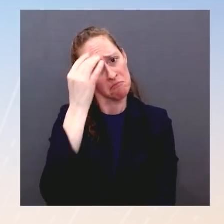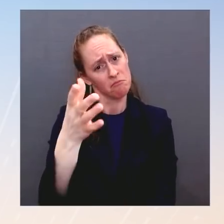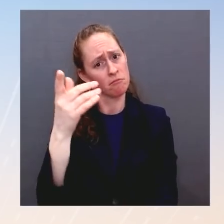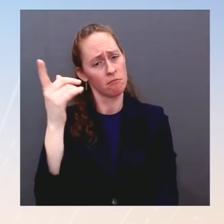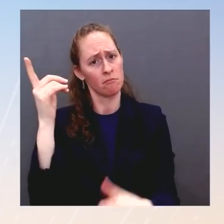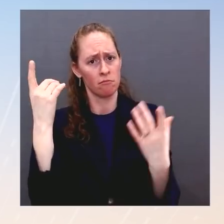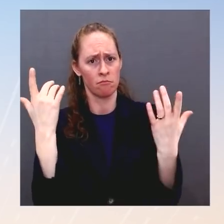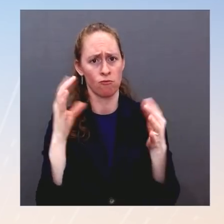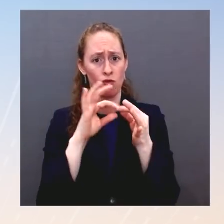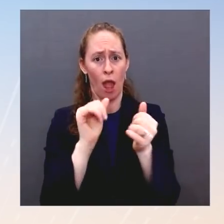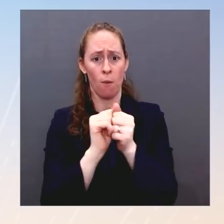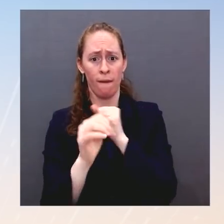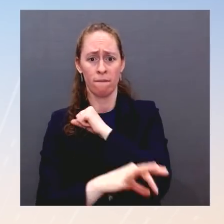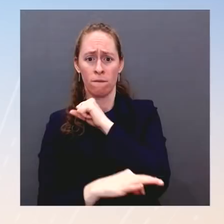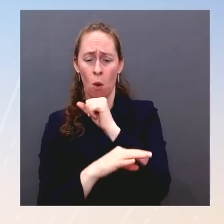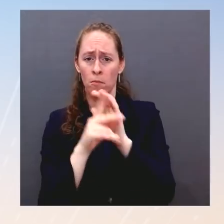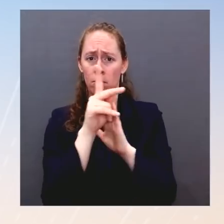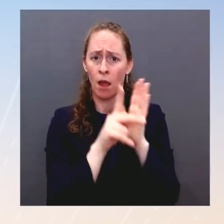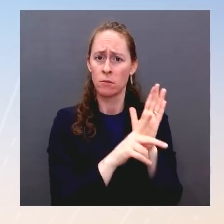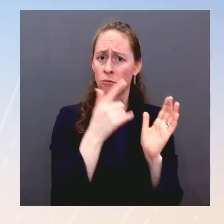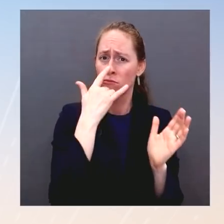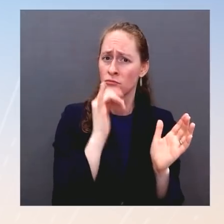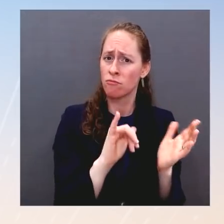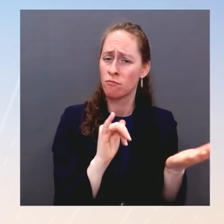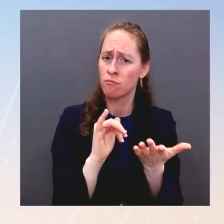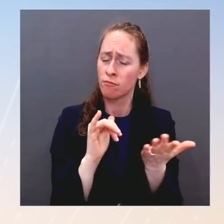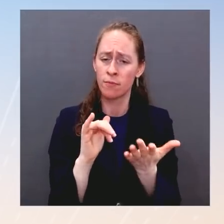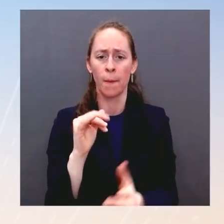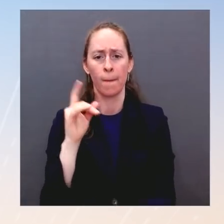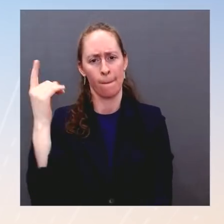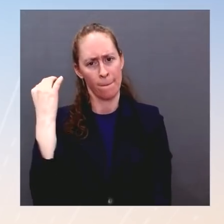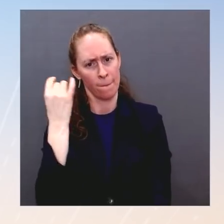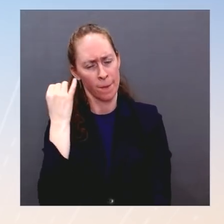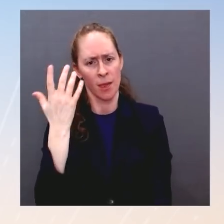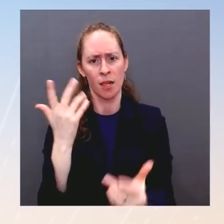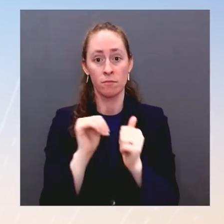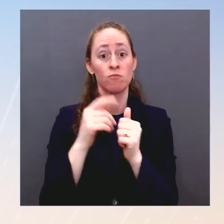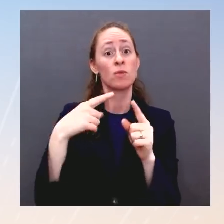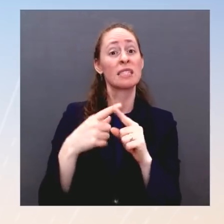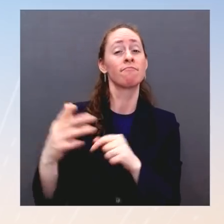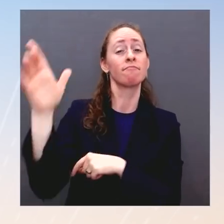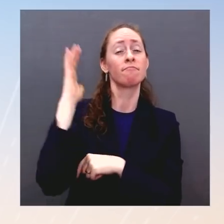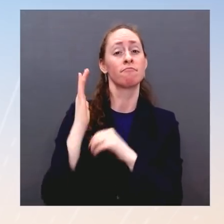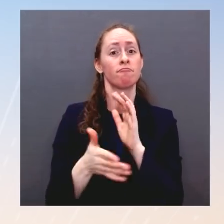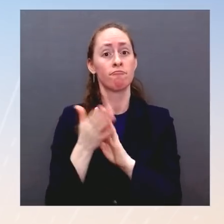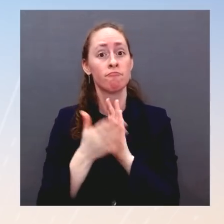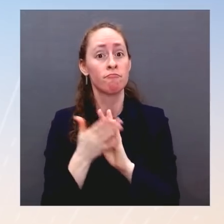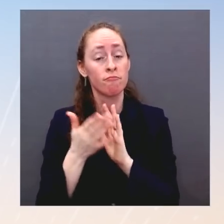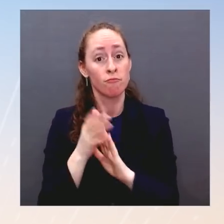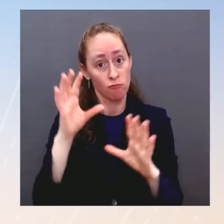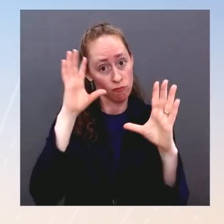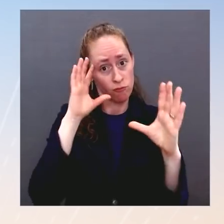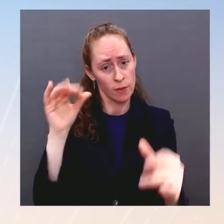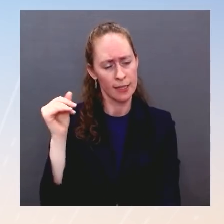wanting to return America's seat at the world, wanting to return to a time where other leaders around the world